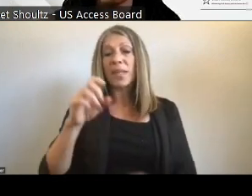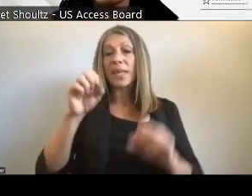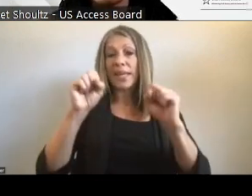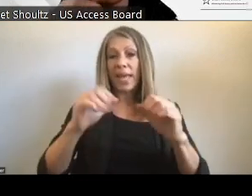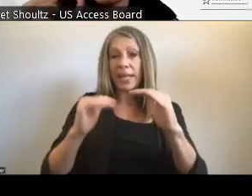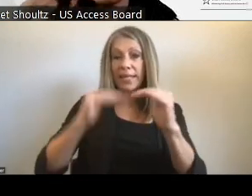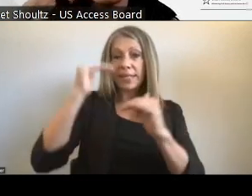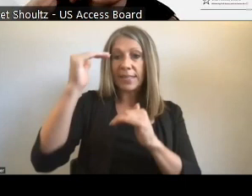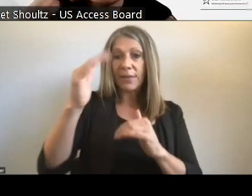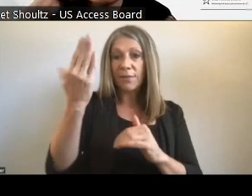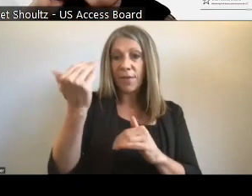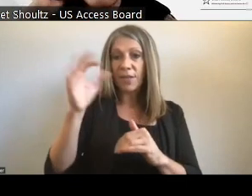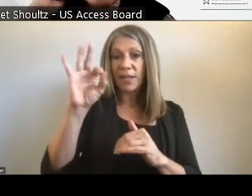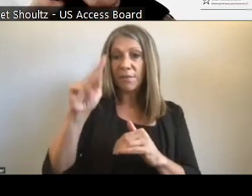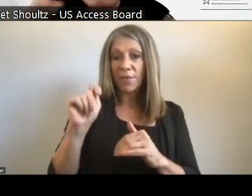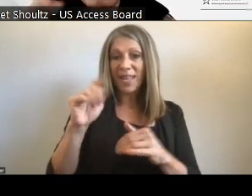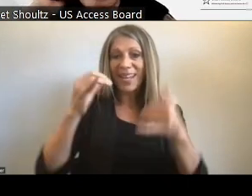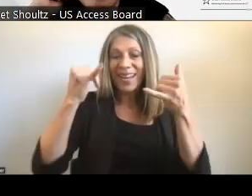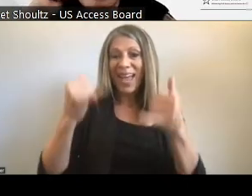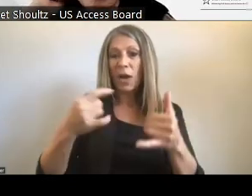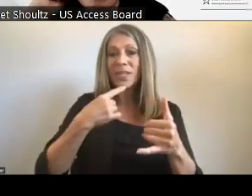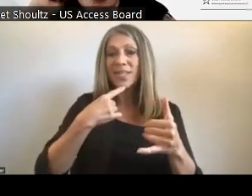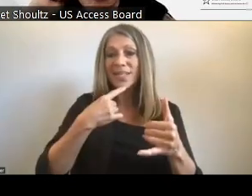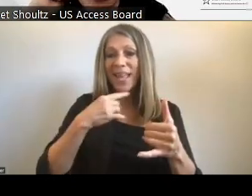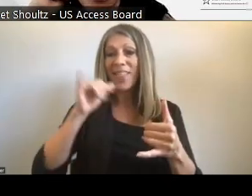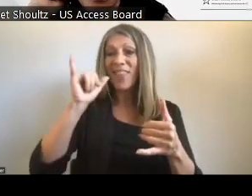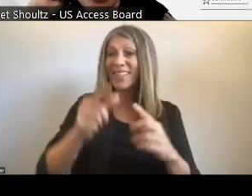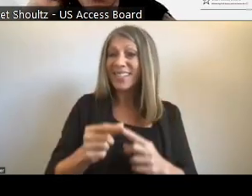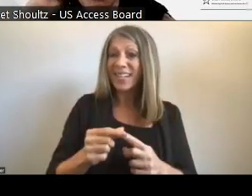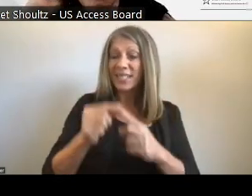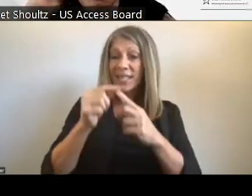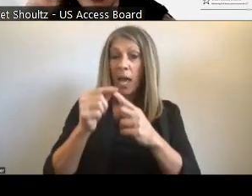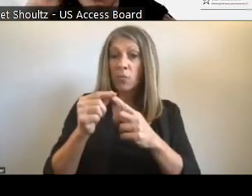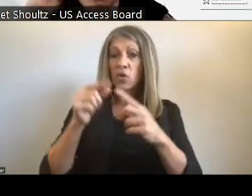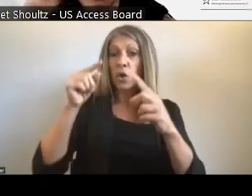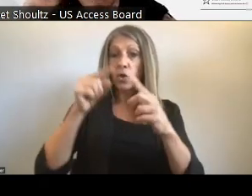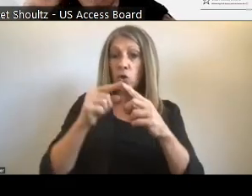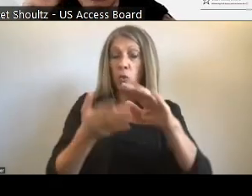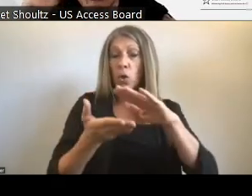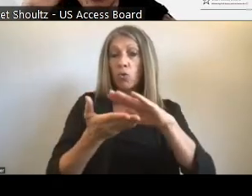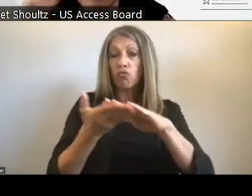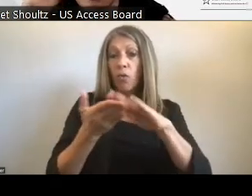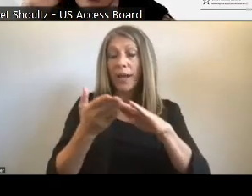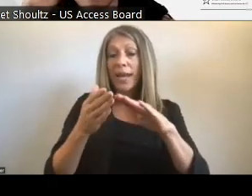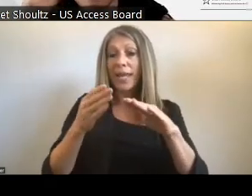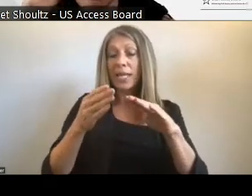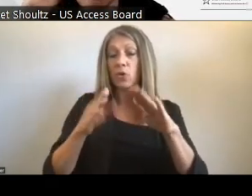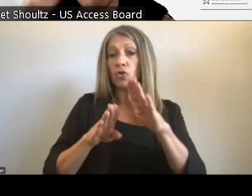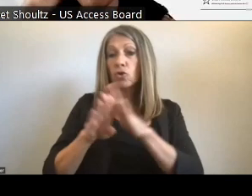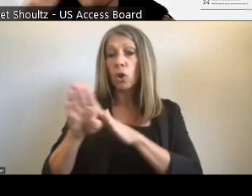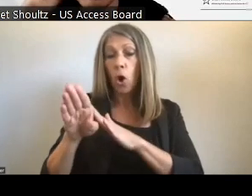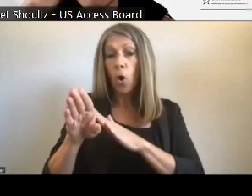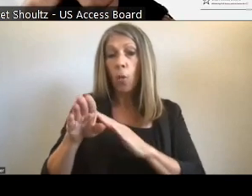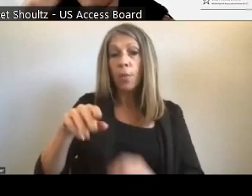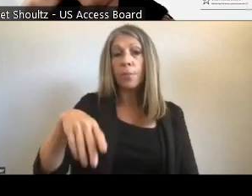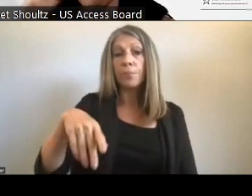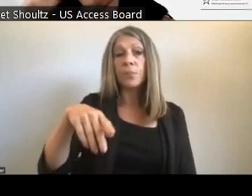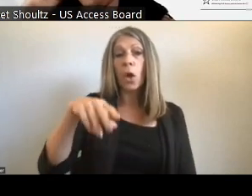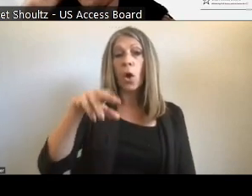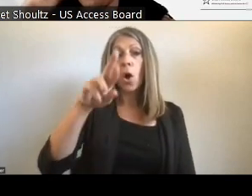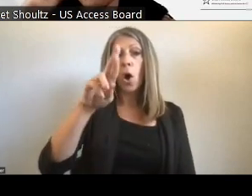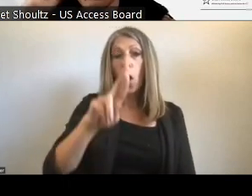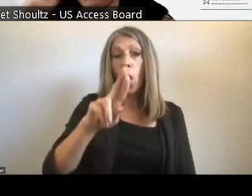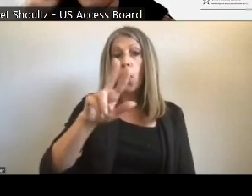feet is now stated as an exception to the running slope provisions at R304.2.1